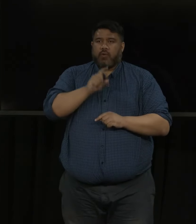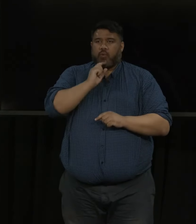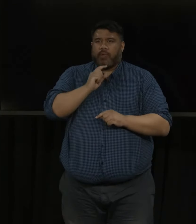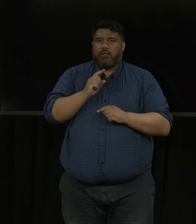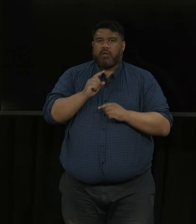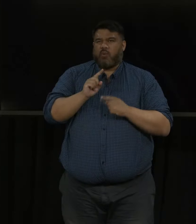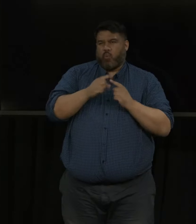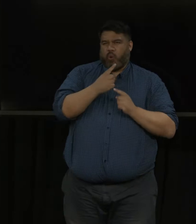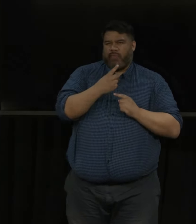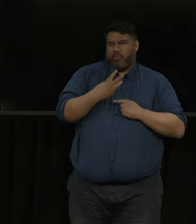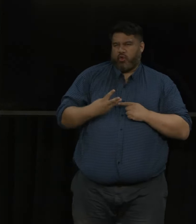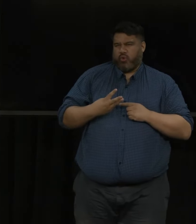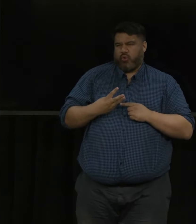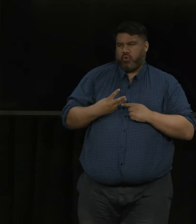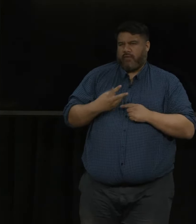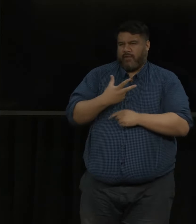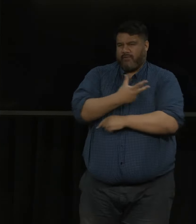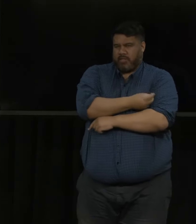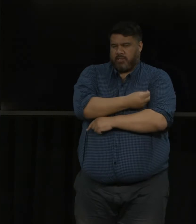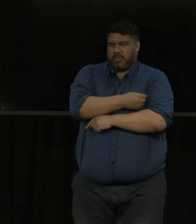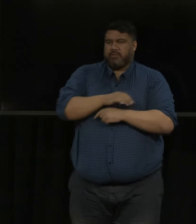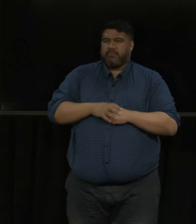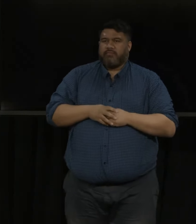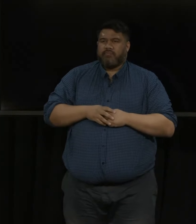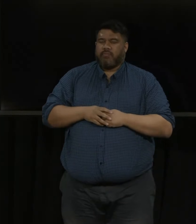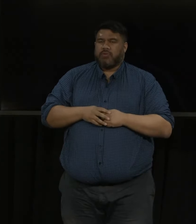aged under 12, if they are approved in the future, are likely to have paediatric